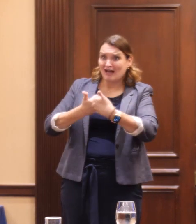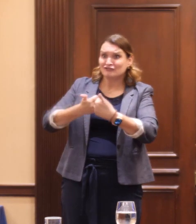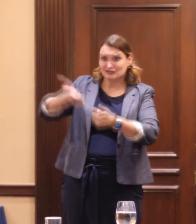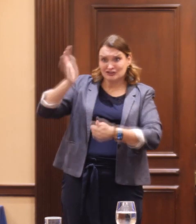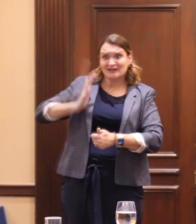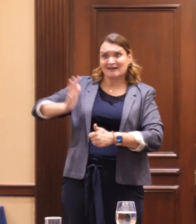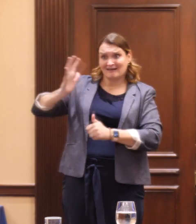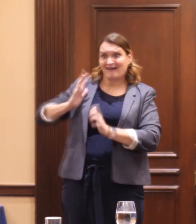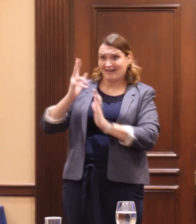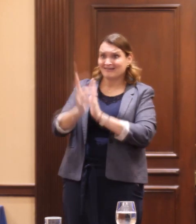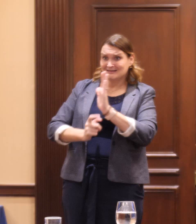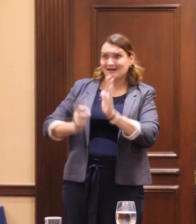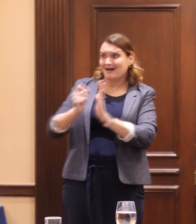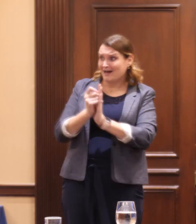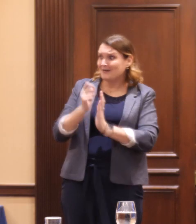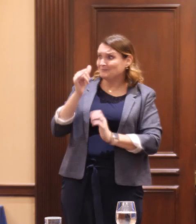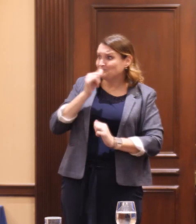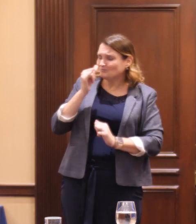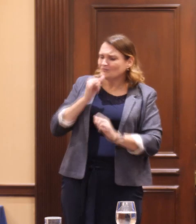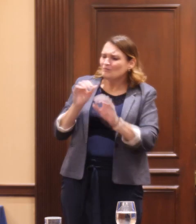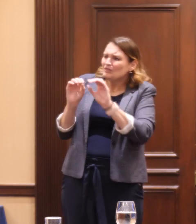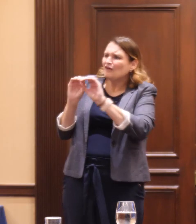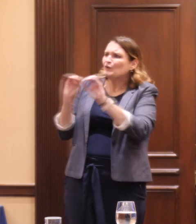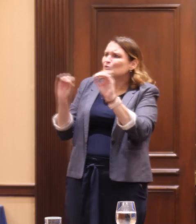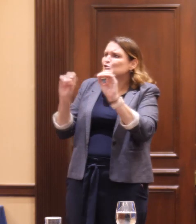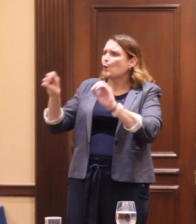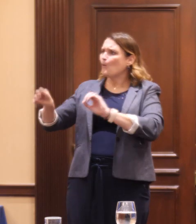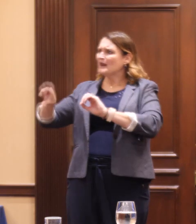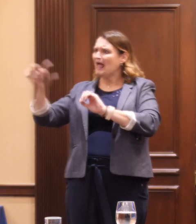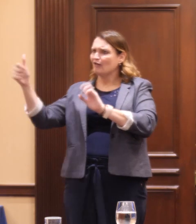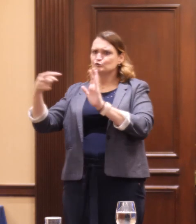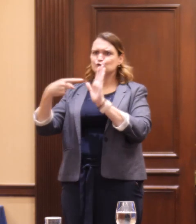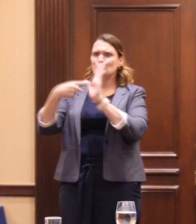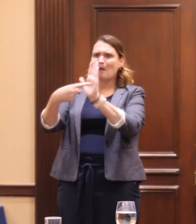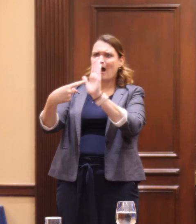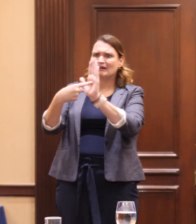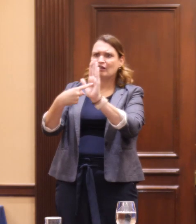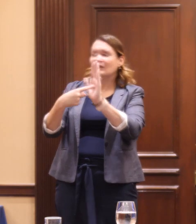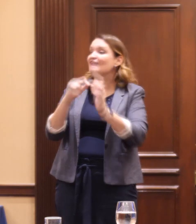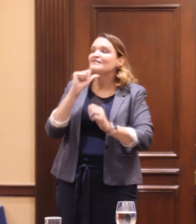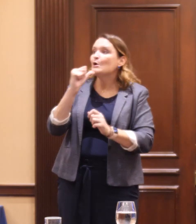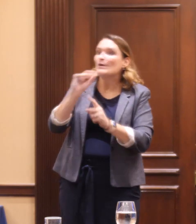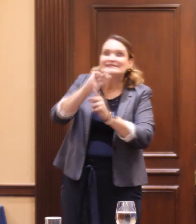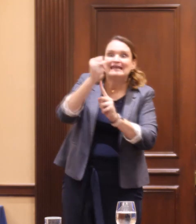because there was no one else for you to look at. There wasn't a case book for you to refer to. There